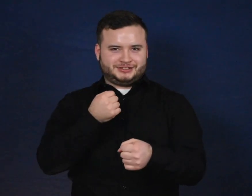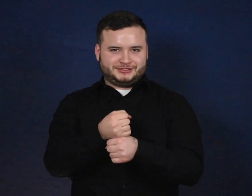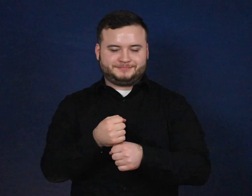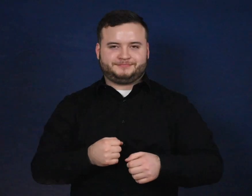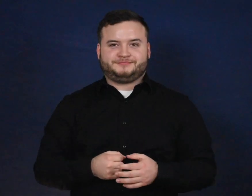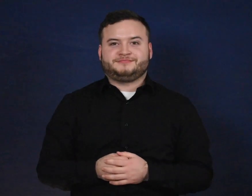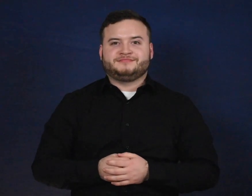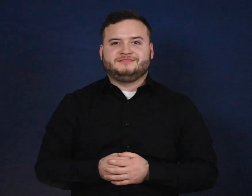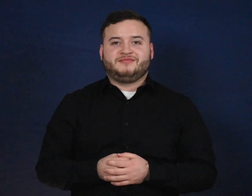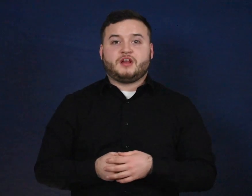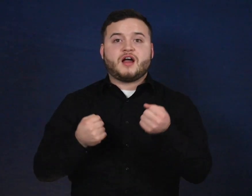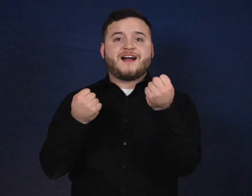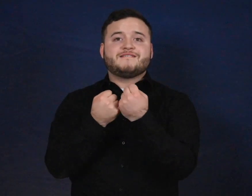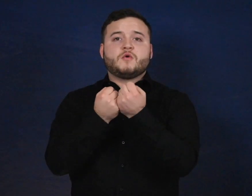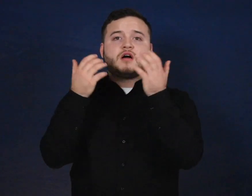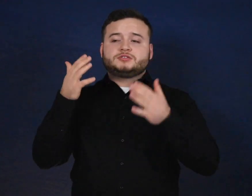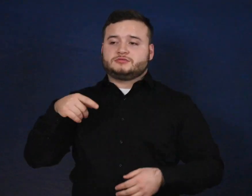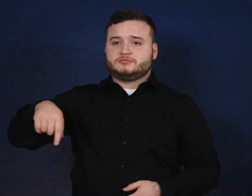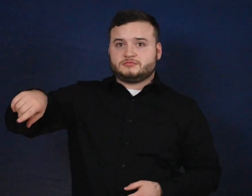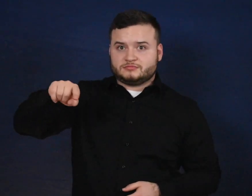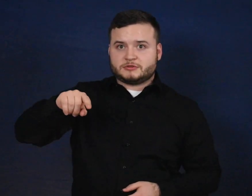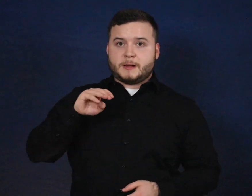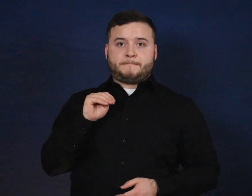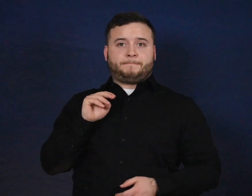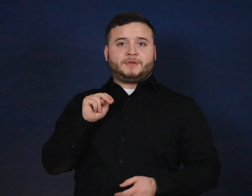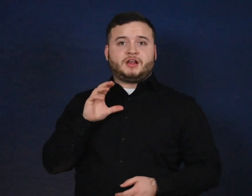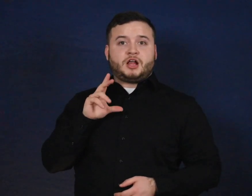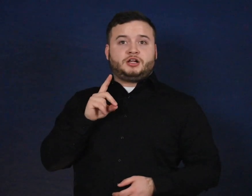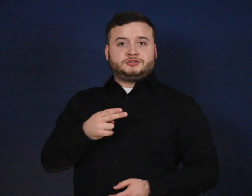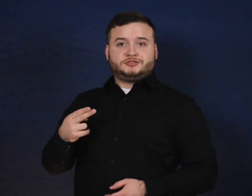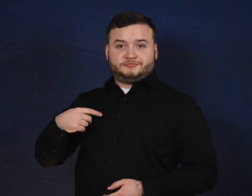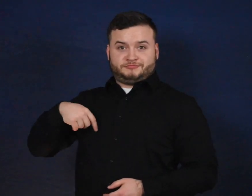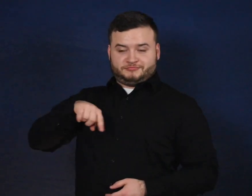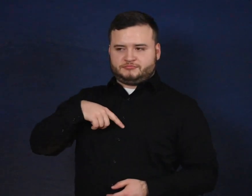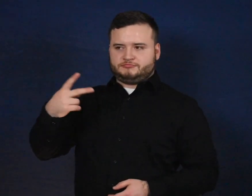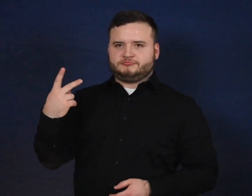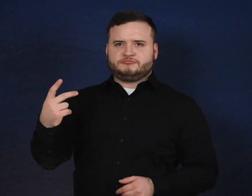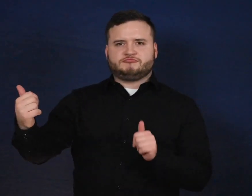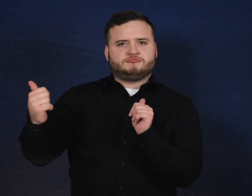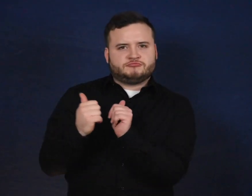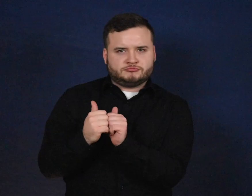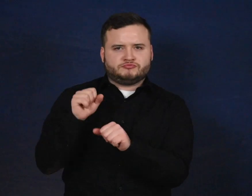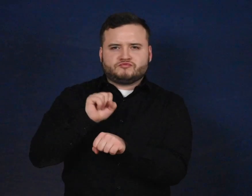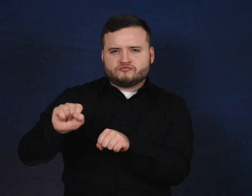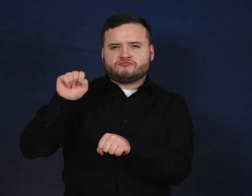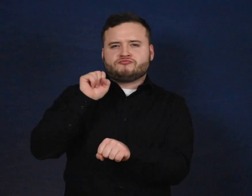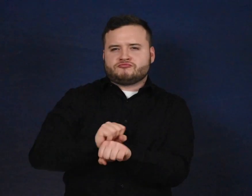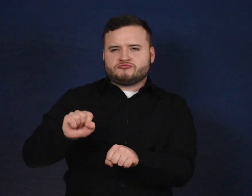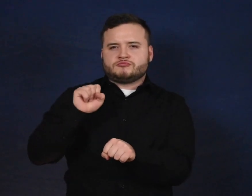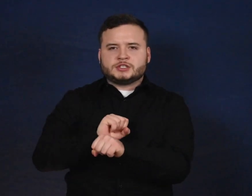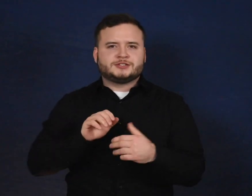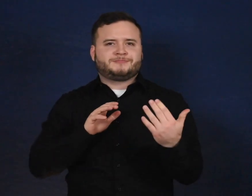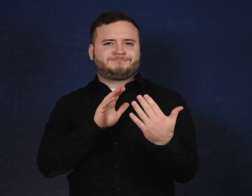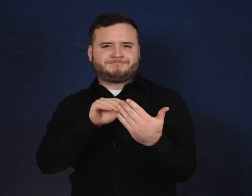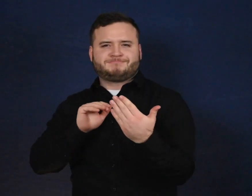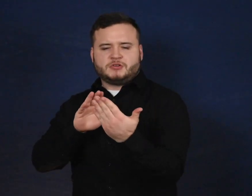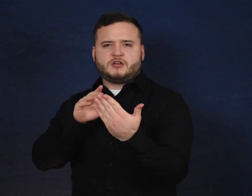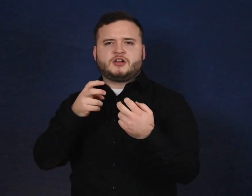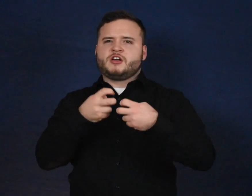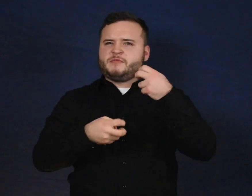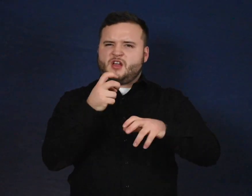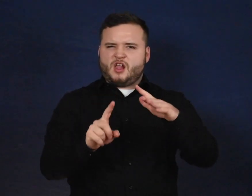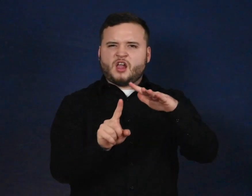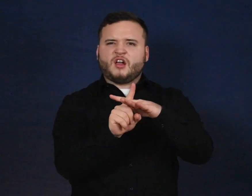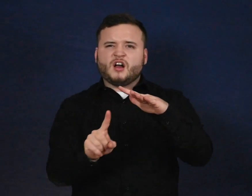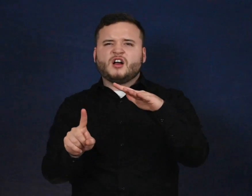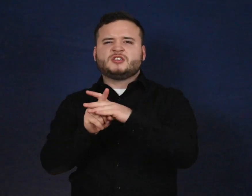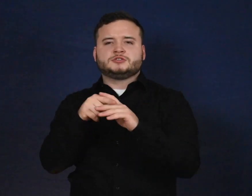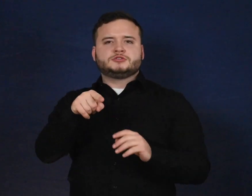Together, advocates and MNCDHH, are working hard to address disparities in communication